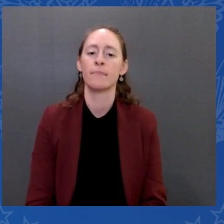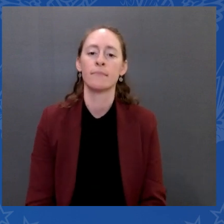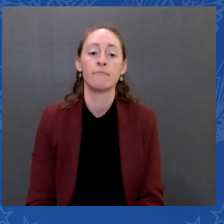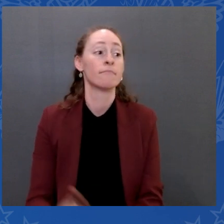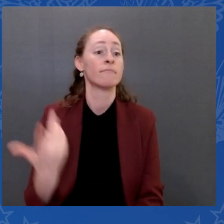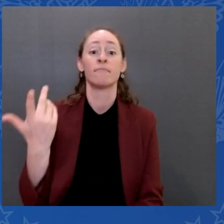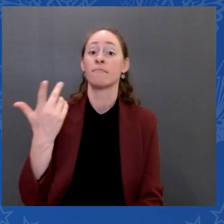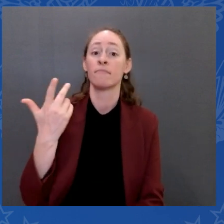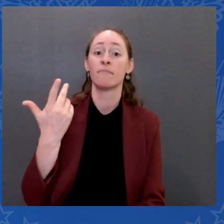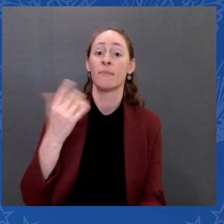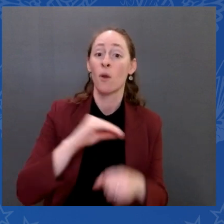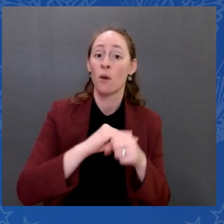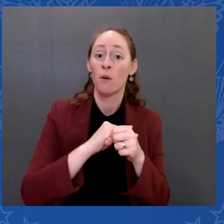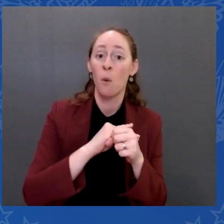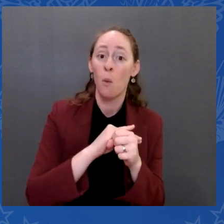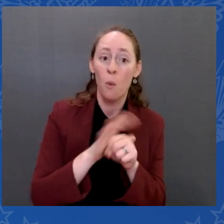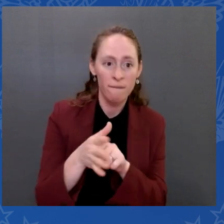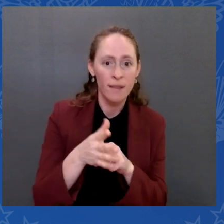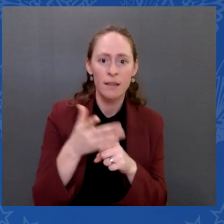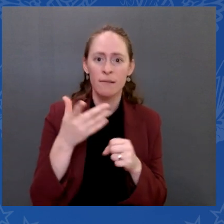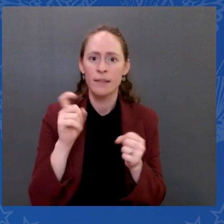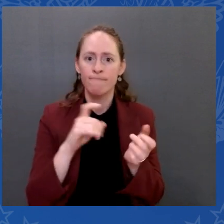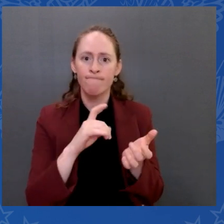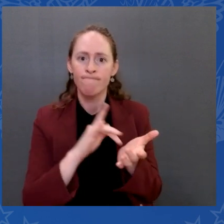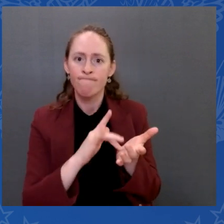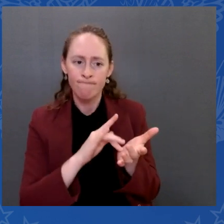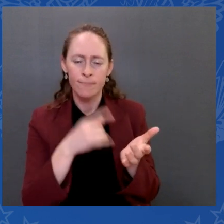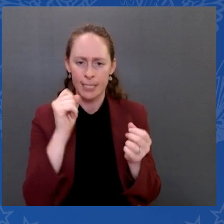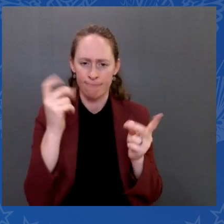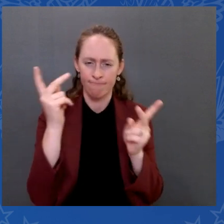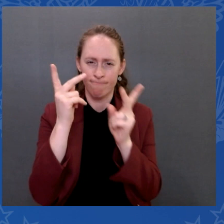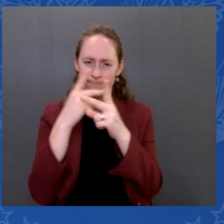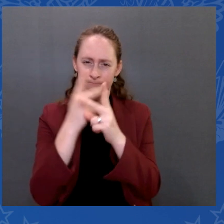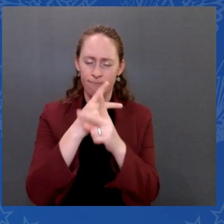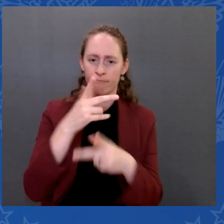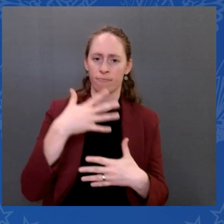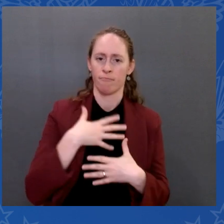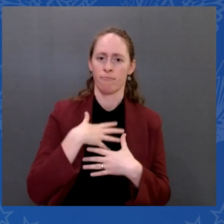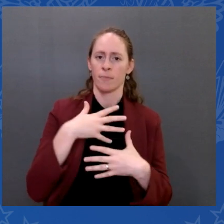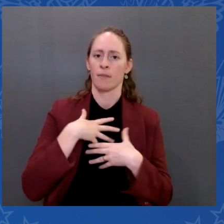as well as ventilators for those patients that are really sick with COVID.